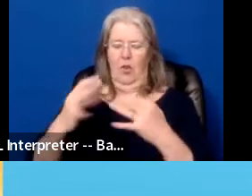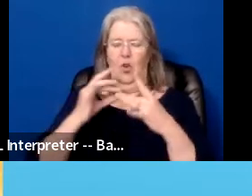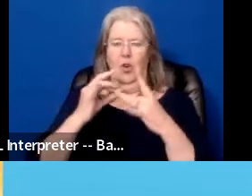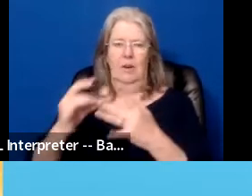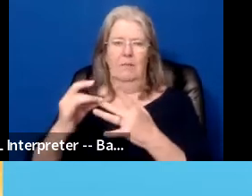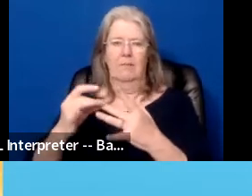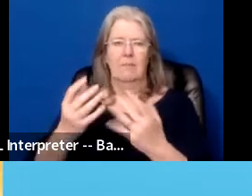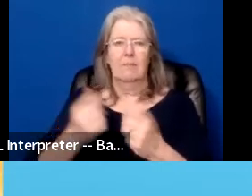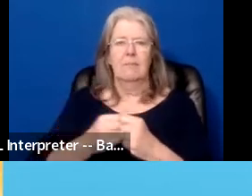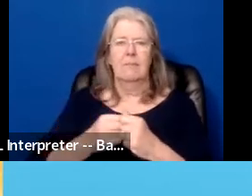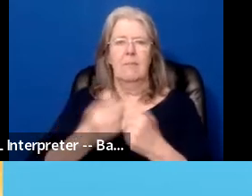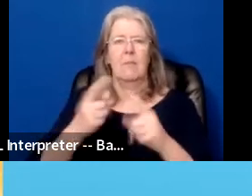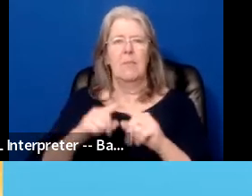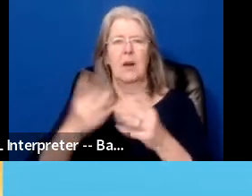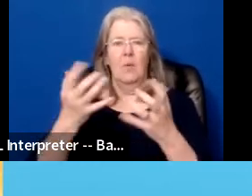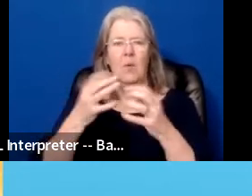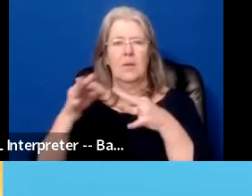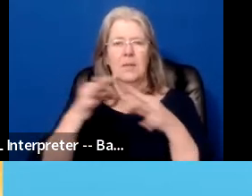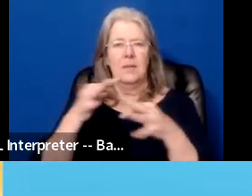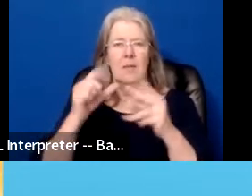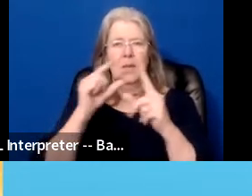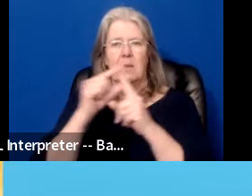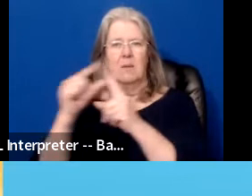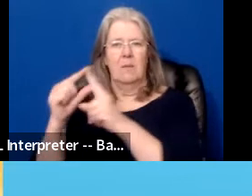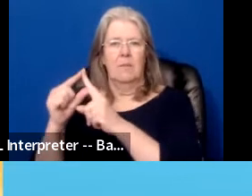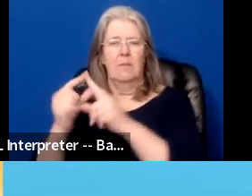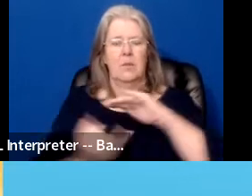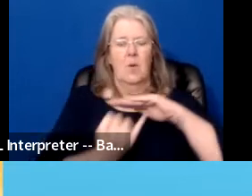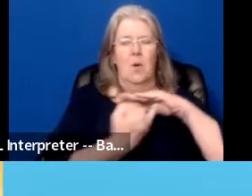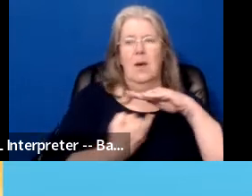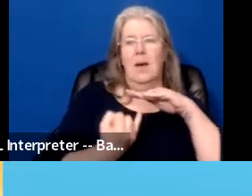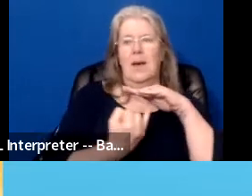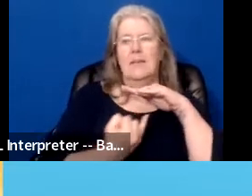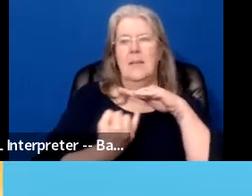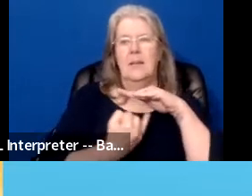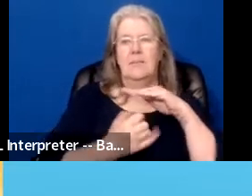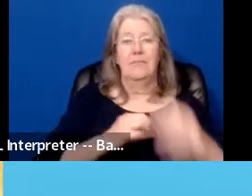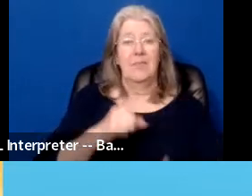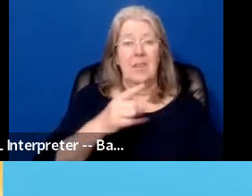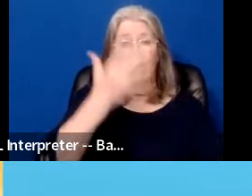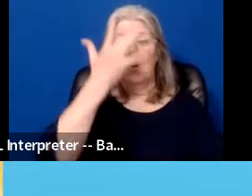wanted to explain the terms a little bit. So isolation, if you are sick and you have COVID-19,